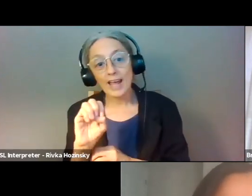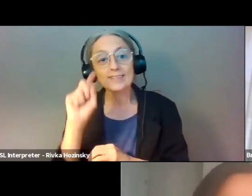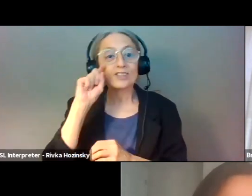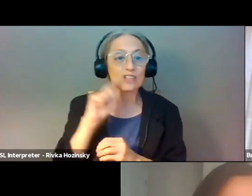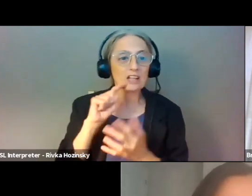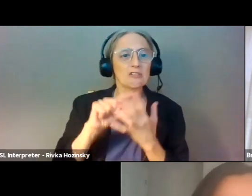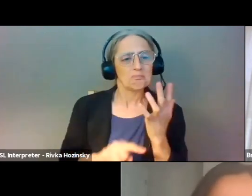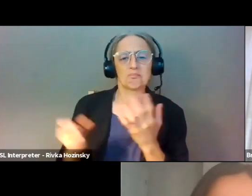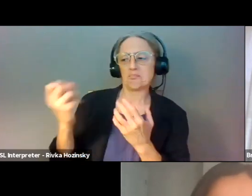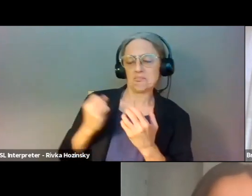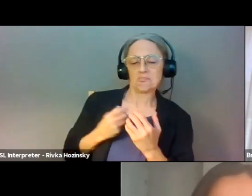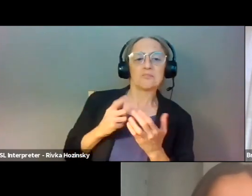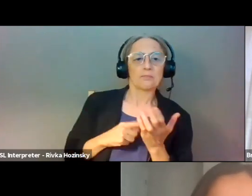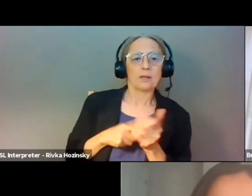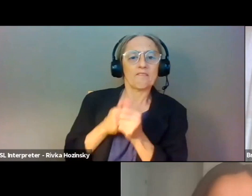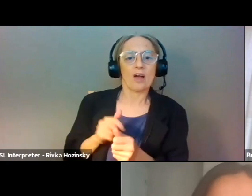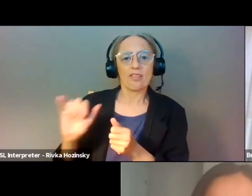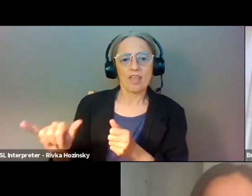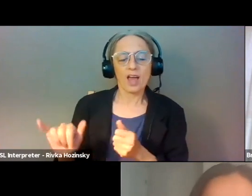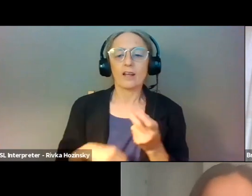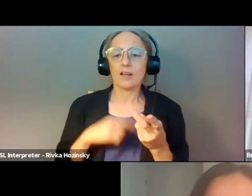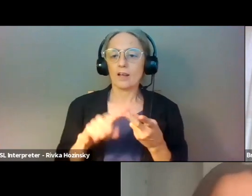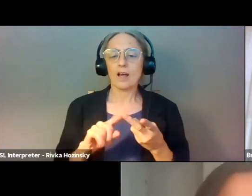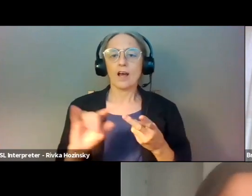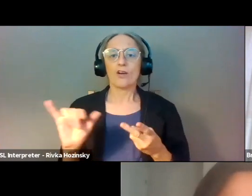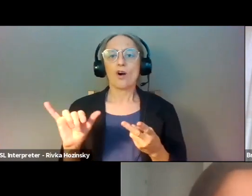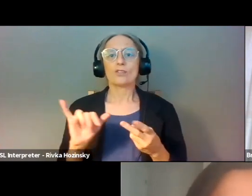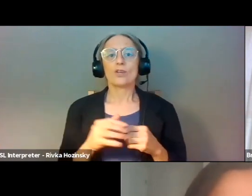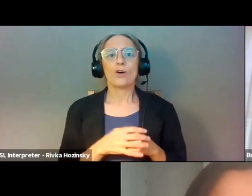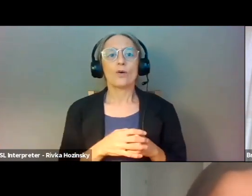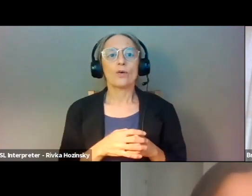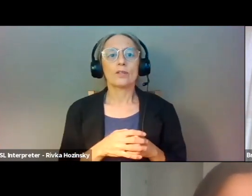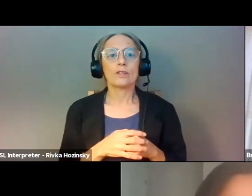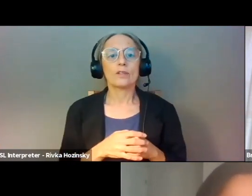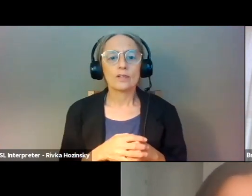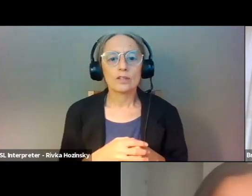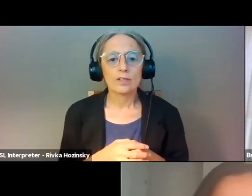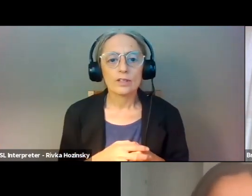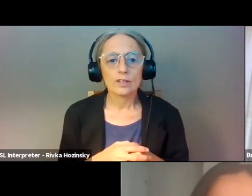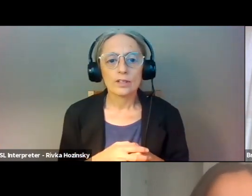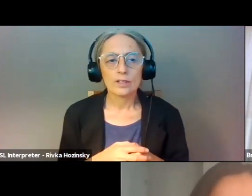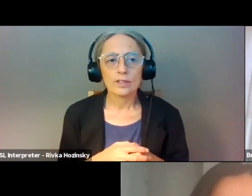And then sometimes it's just the syntax of the way the interpreting follows,